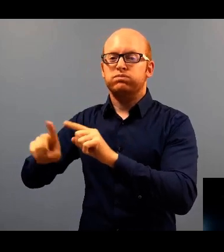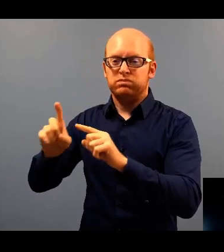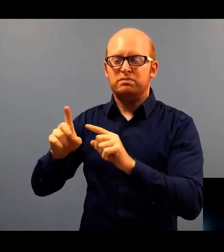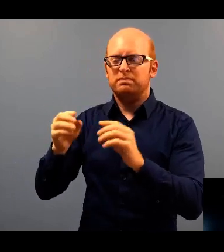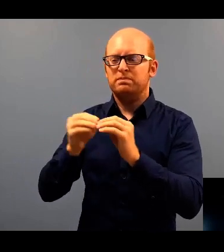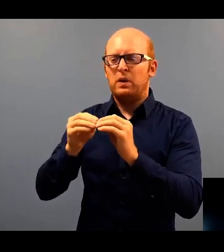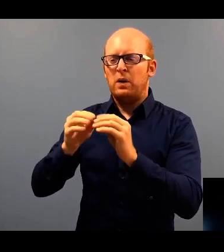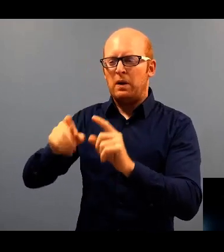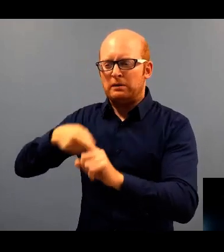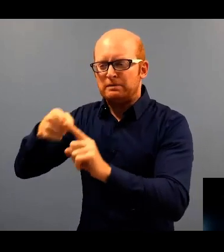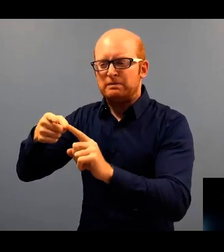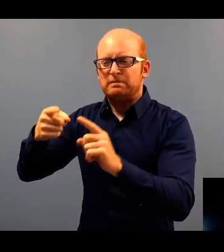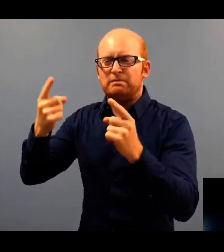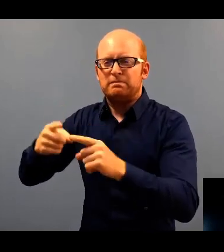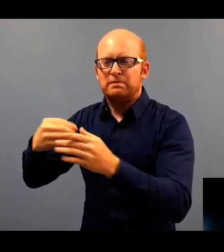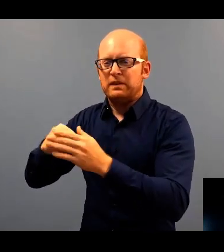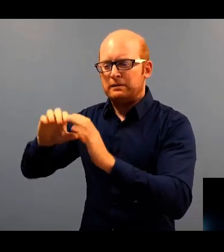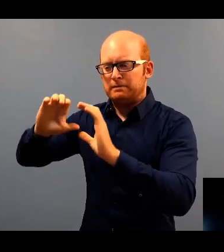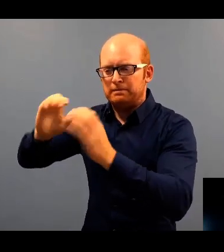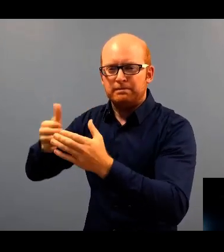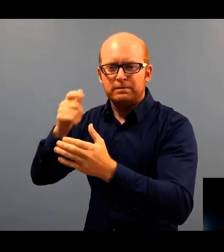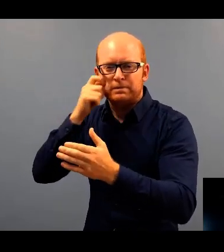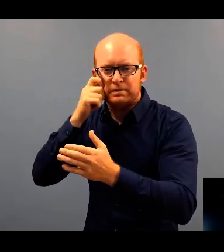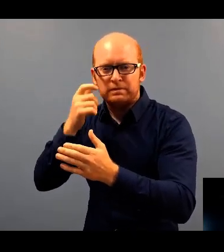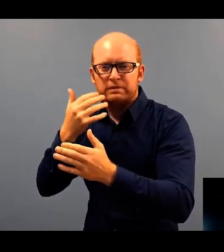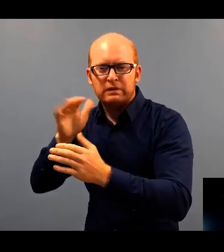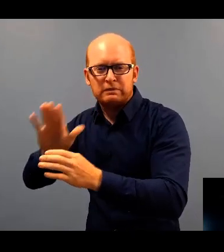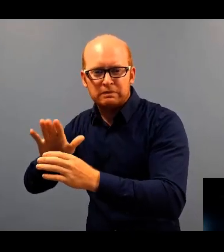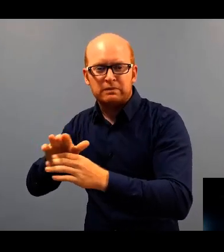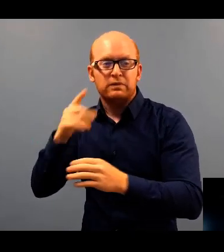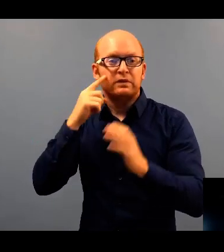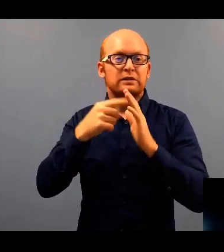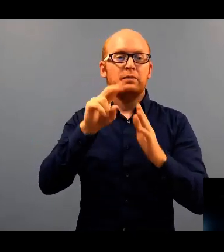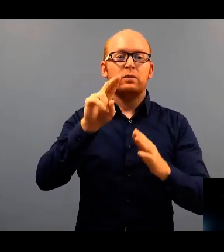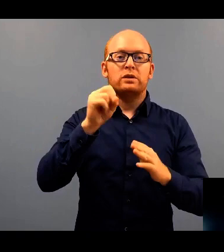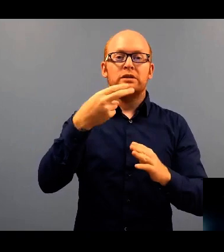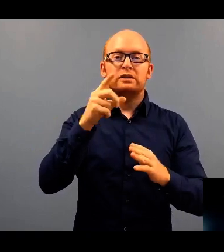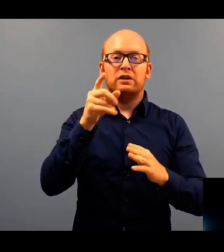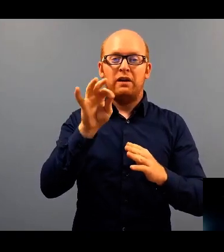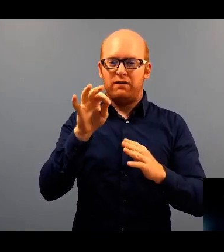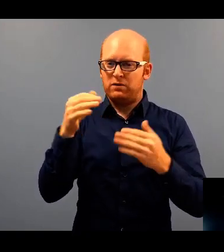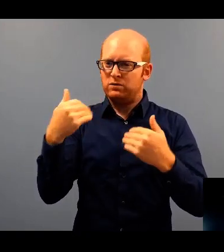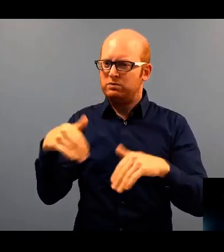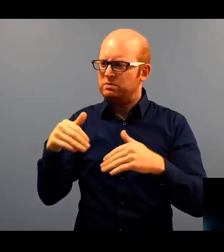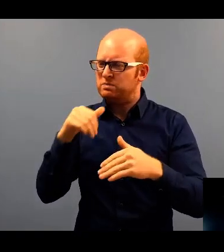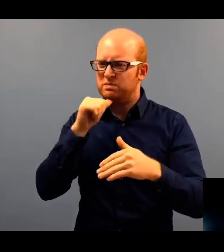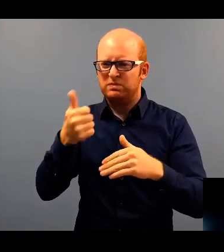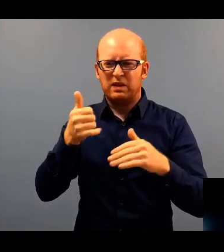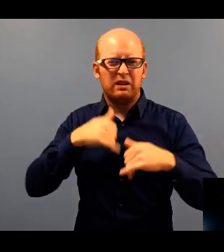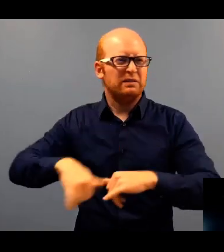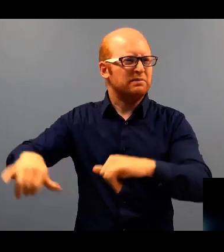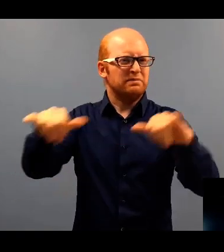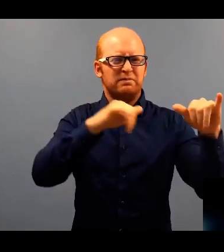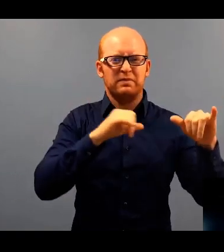more common in certain ethnic populations. USH1F, for example, is uncommon in the general population,